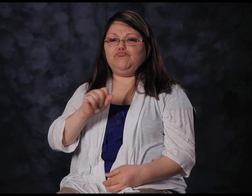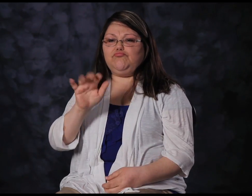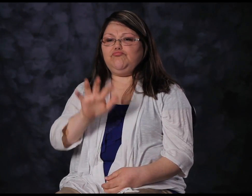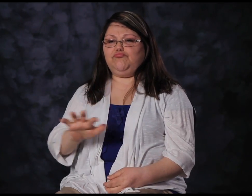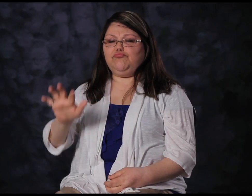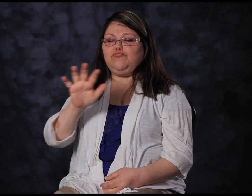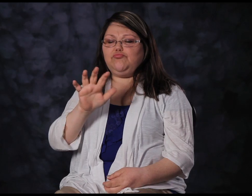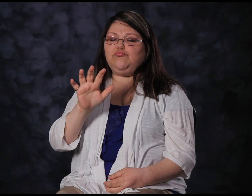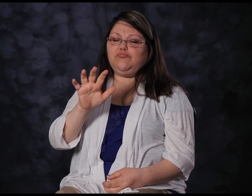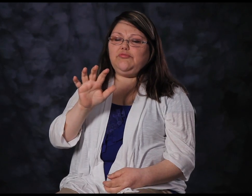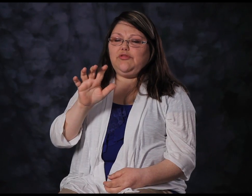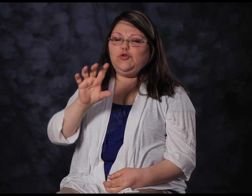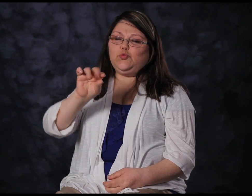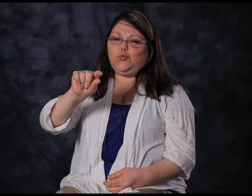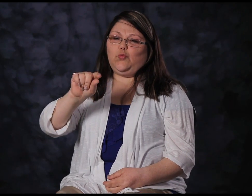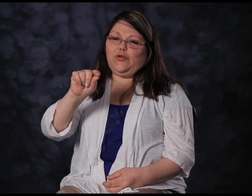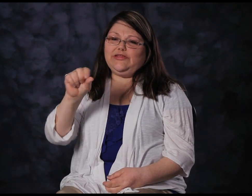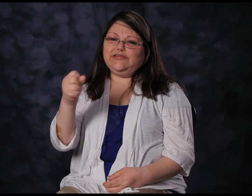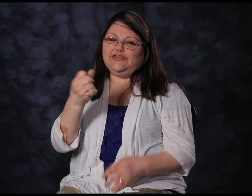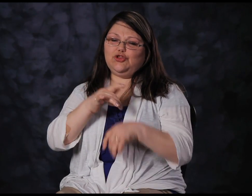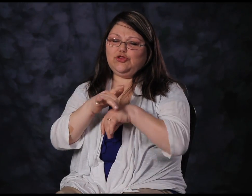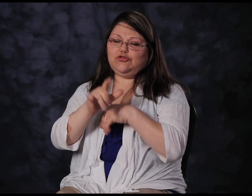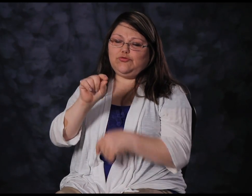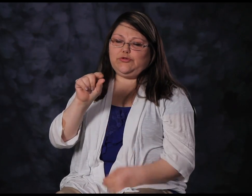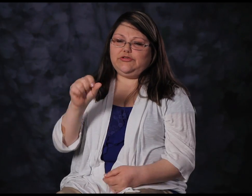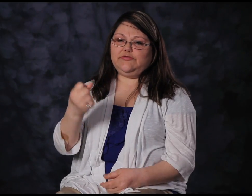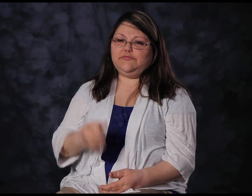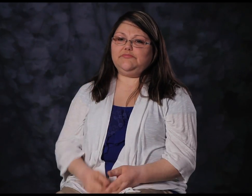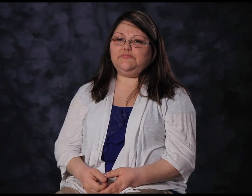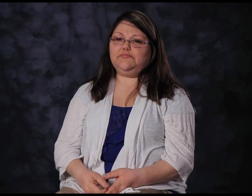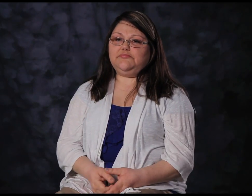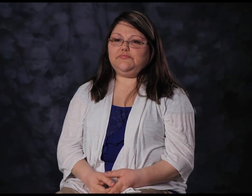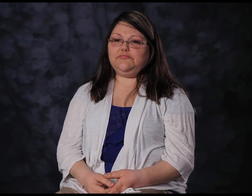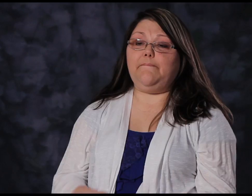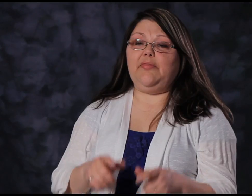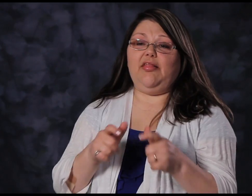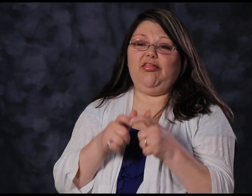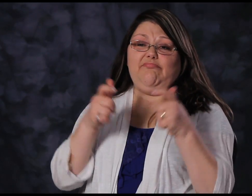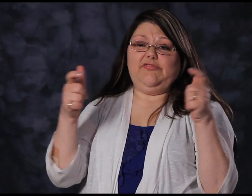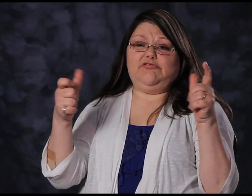And I started experiencing hallucinations as well, and this was in my early 20’s.